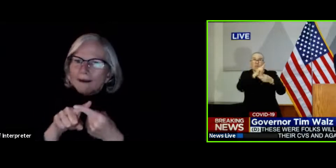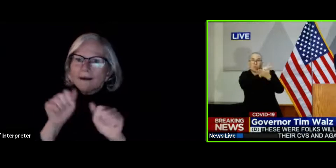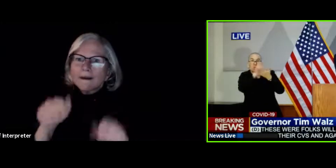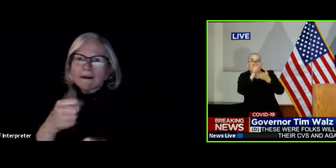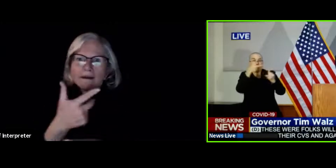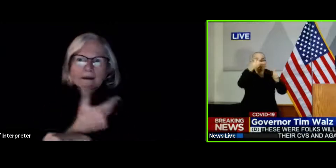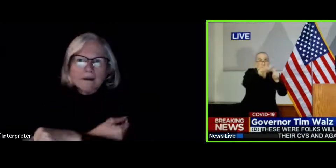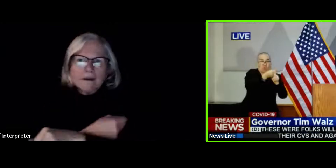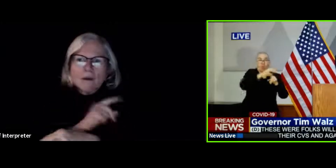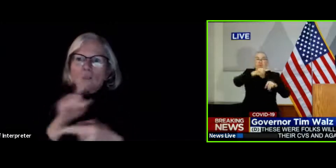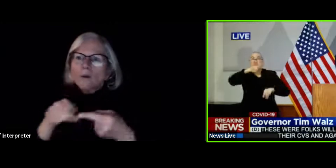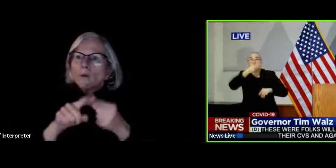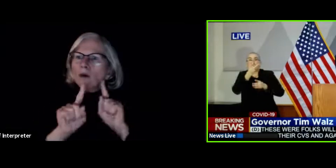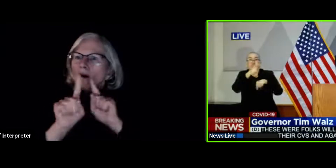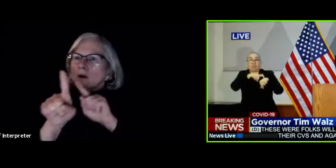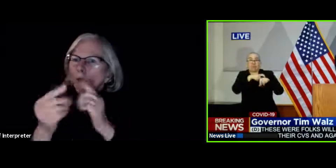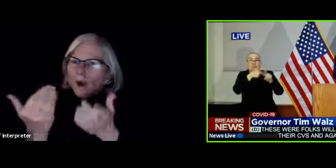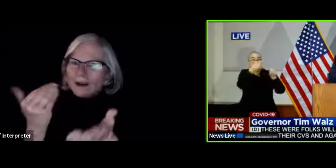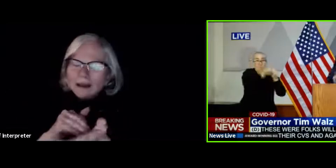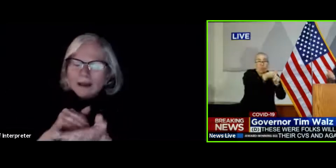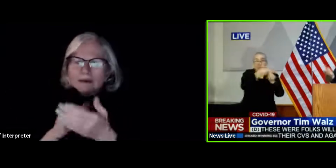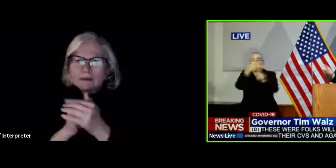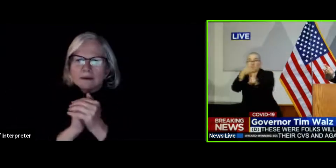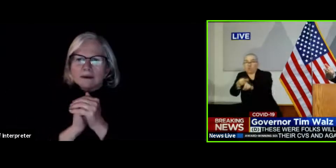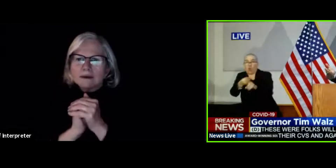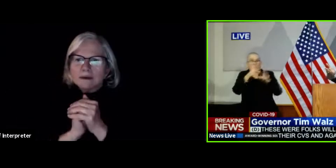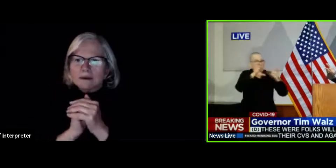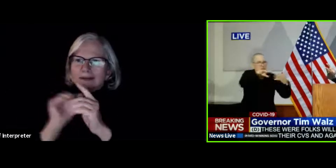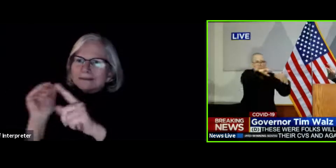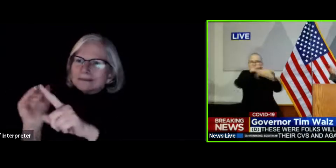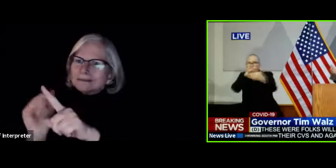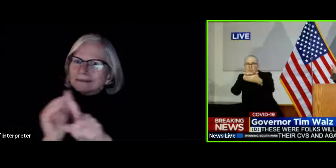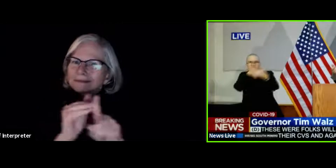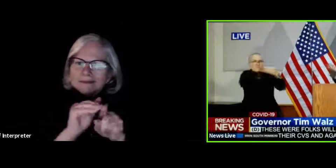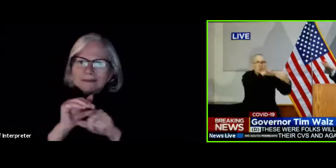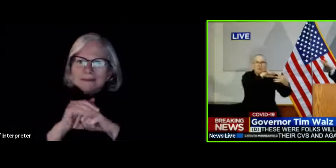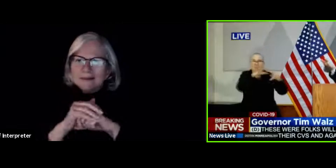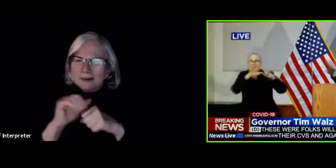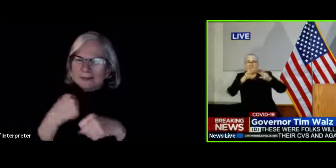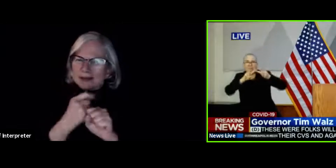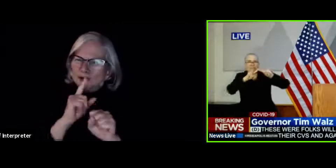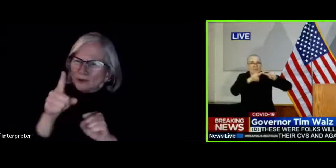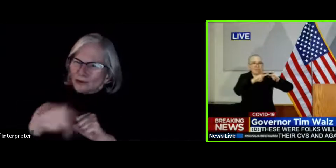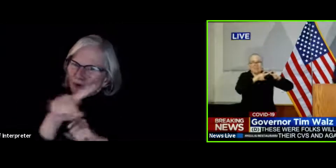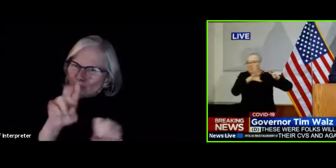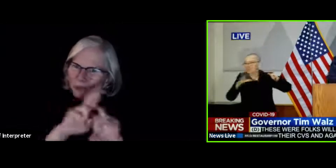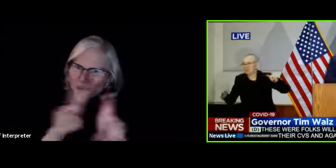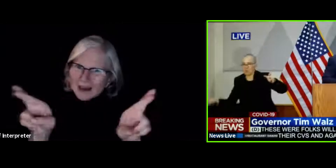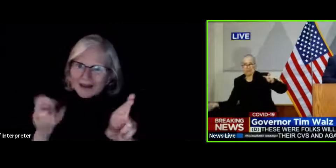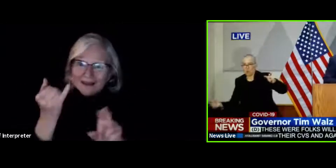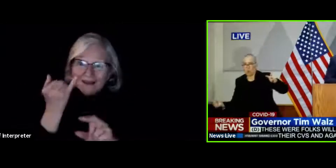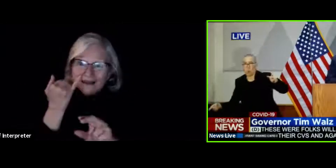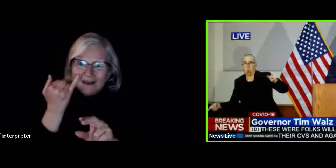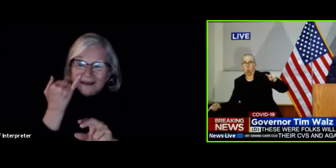IN THERE AND MAKE SURE THERE'S VACCINE THERE. IF YOU DON'T GET THIS RIGHT, YOU GIVE THE FIRST ONE, RUN OUT, NOBODY GETS THE SECOND ONE, THOSE ARE